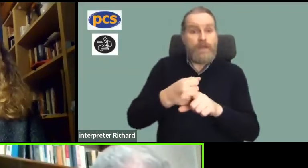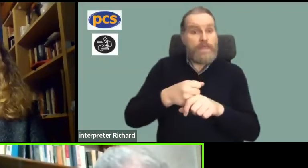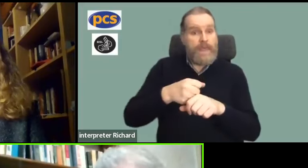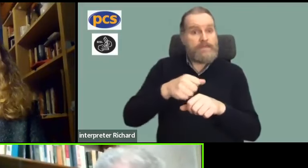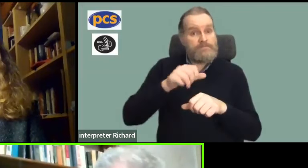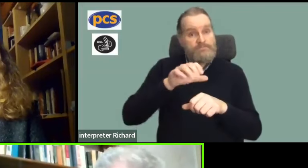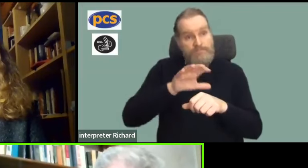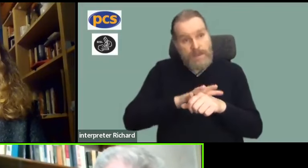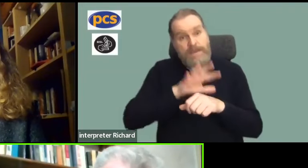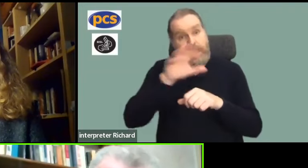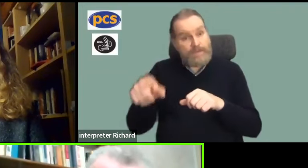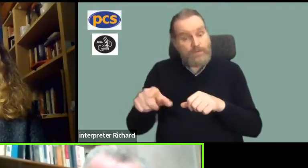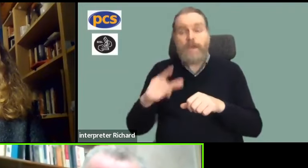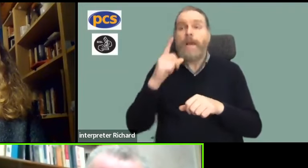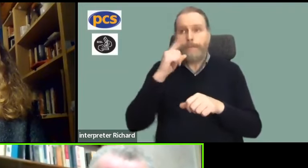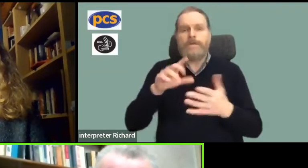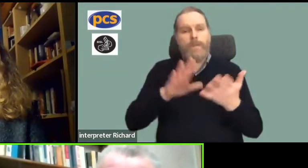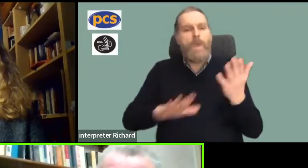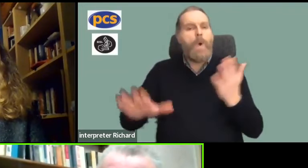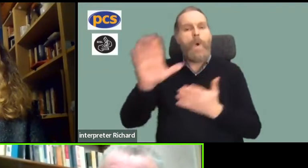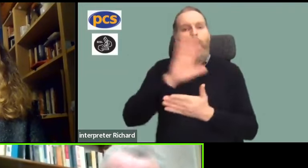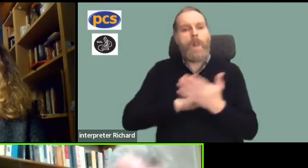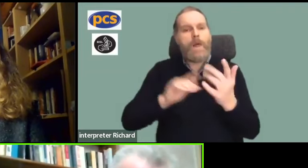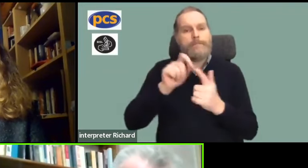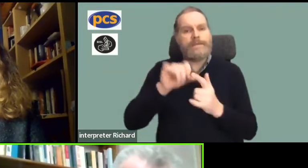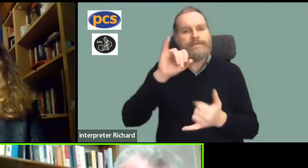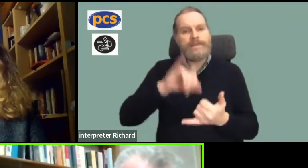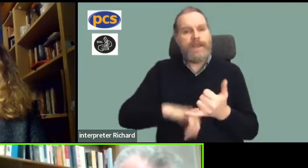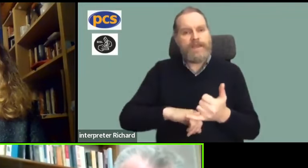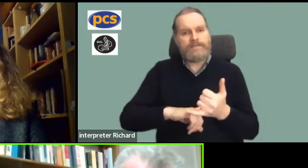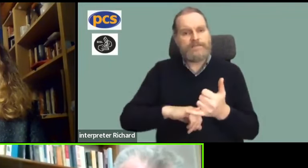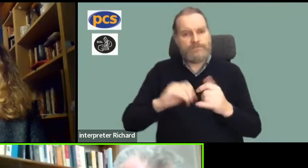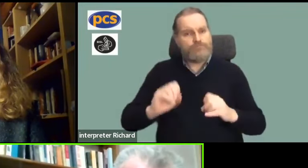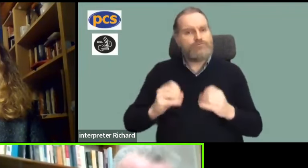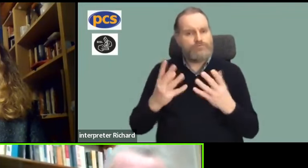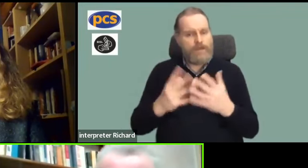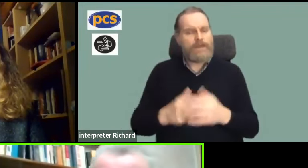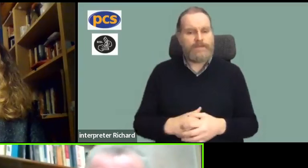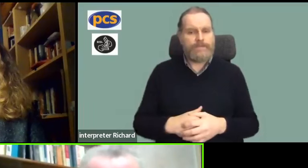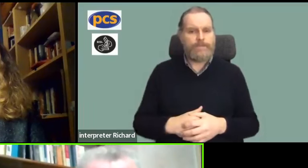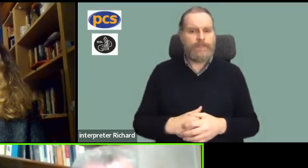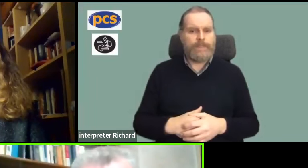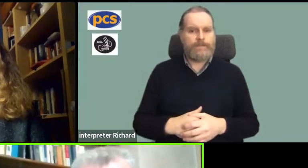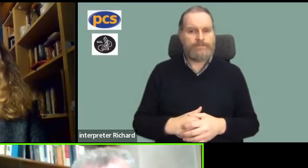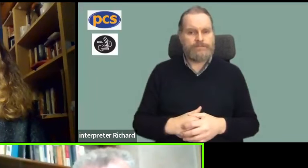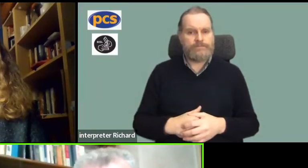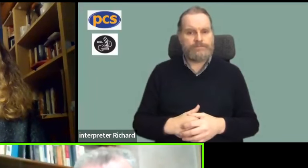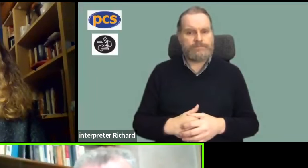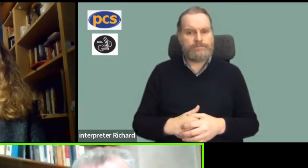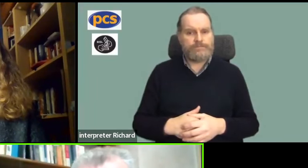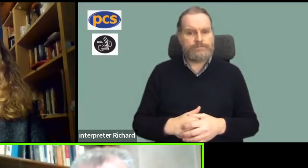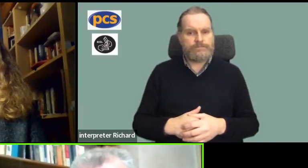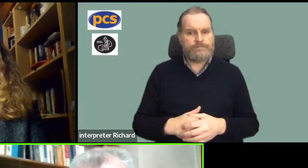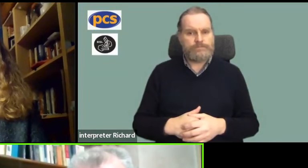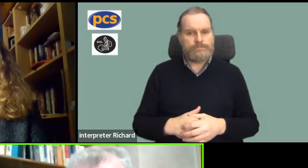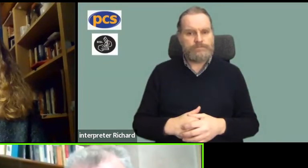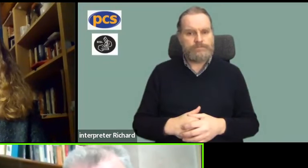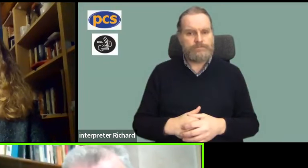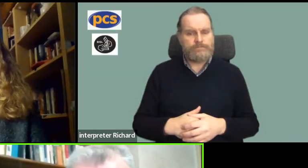to come onto the d wp. dwp. Call next week, but what next week, but what I probably wanted wanted to to start wanted to to start here from is we're very conscious.